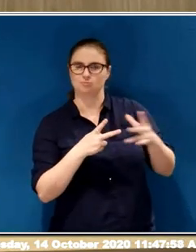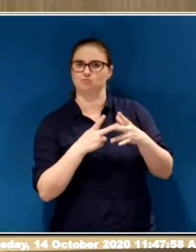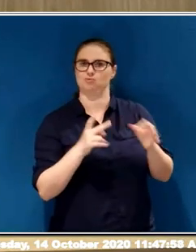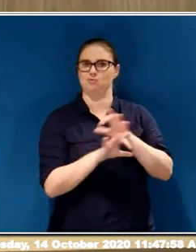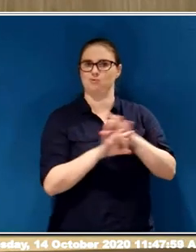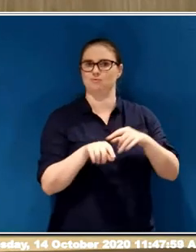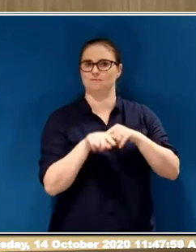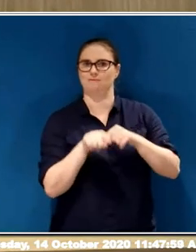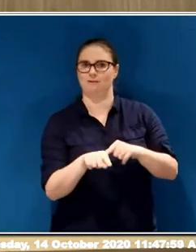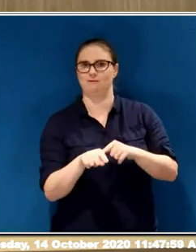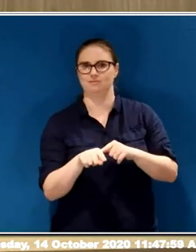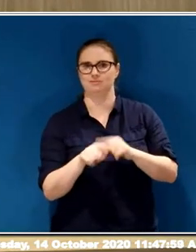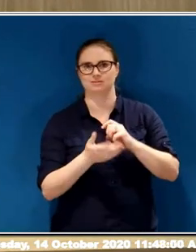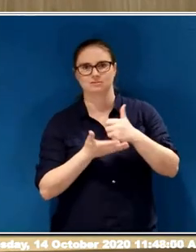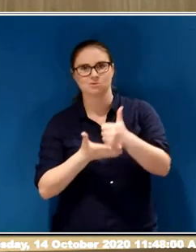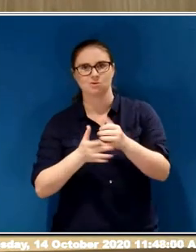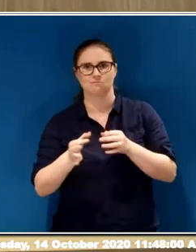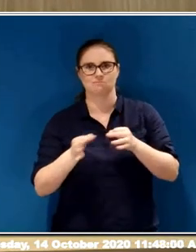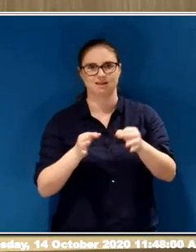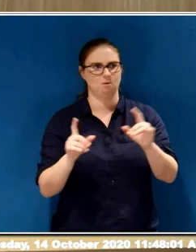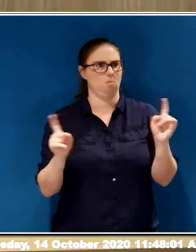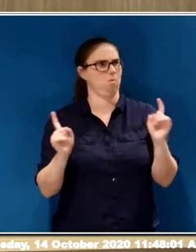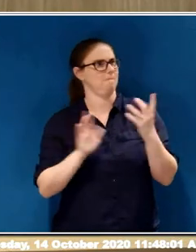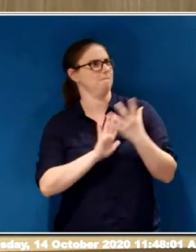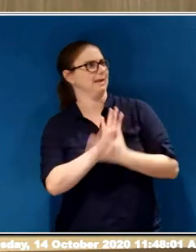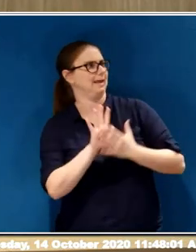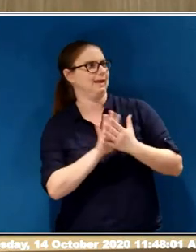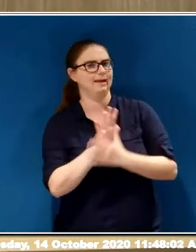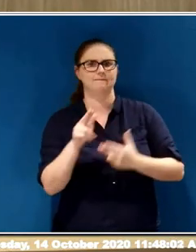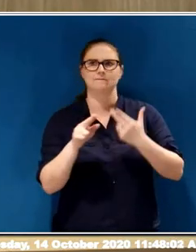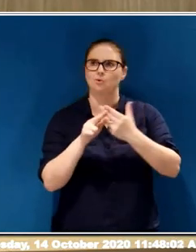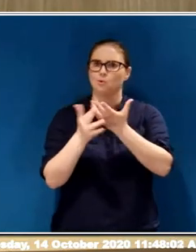people that are really standing with their children?